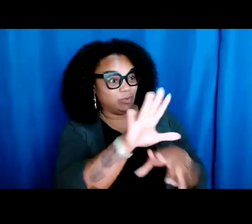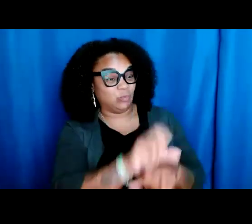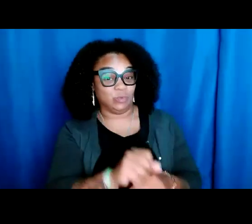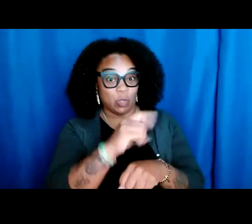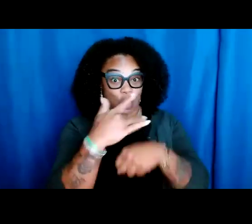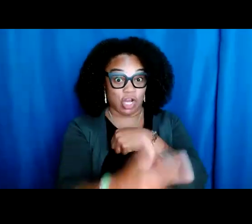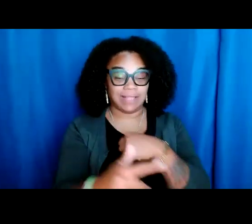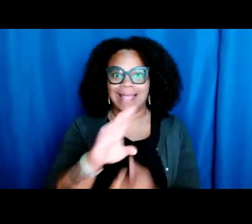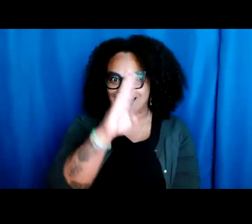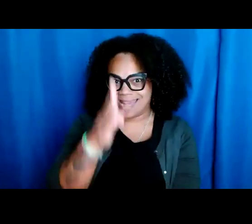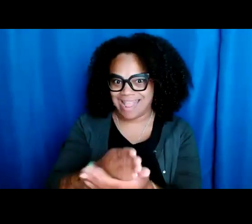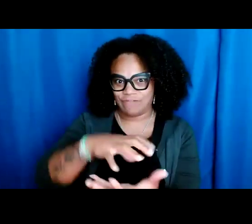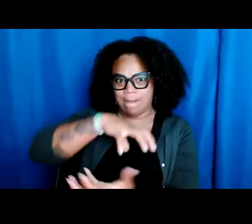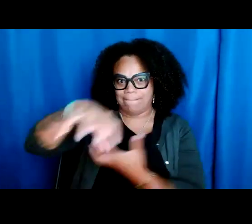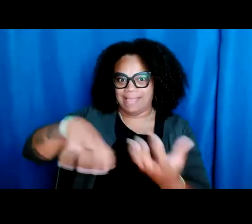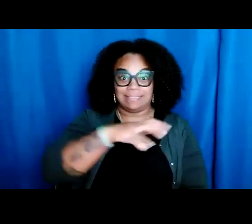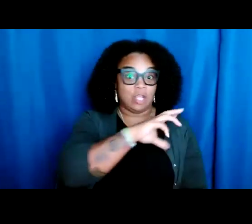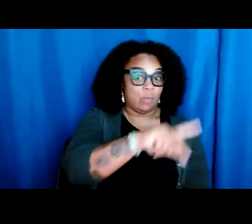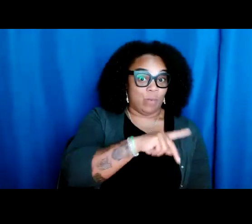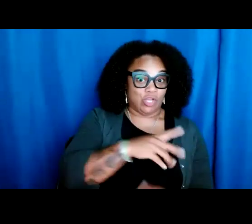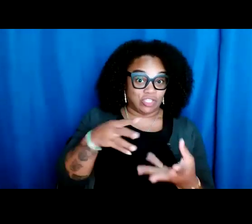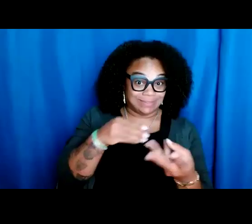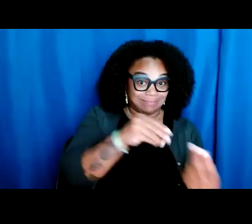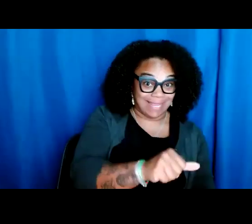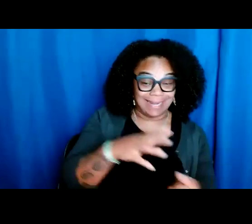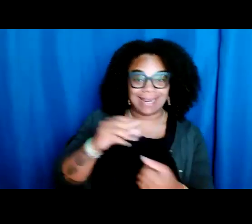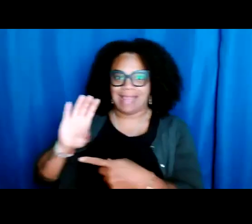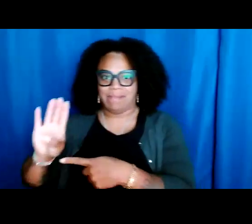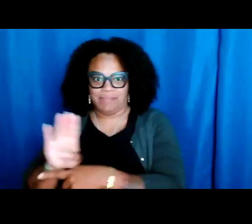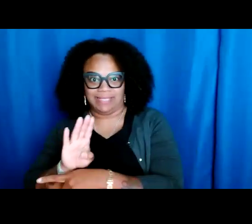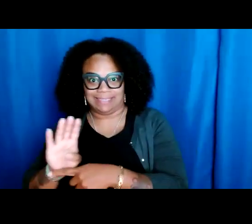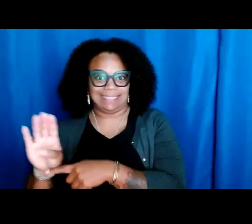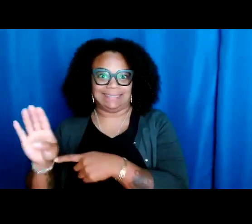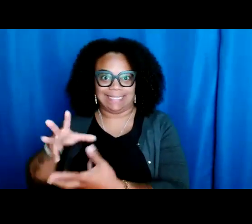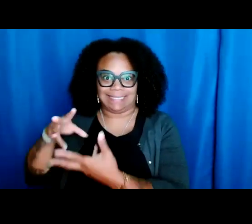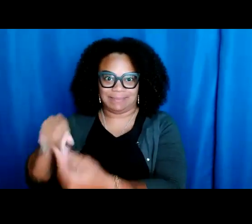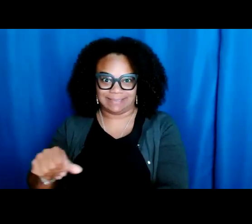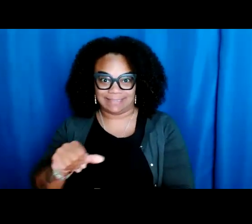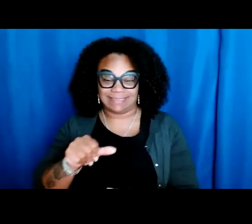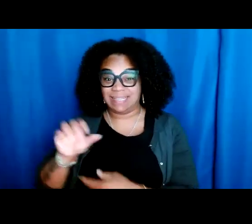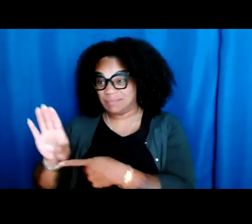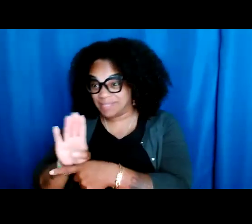spending with your business and income expenses. Your business expenses and personal expenses. This